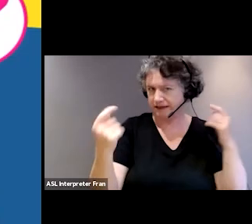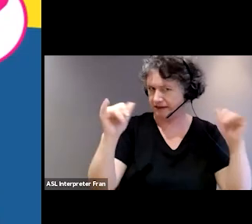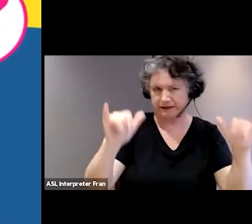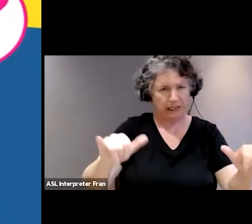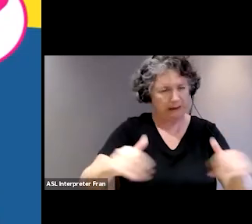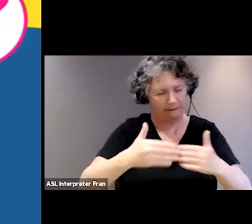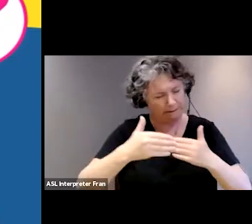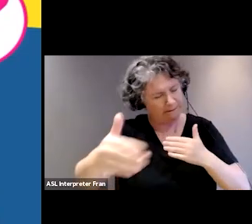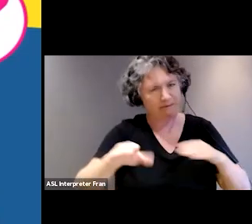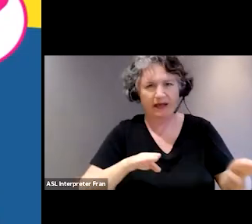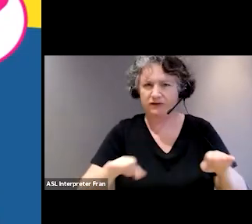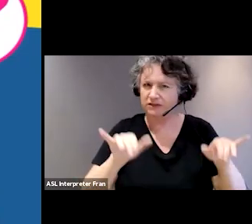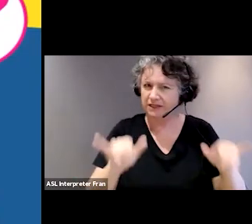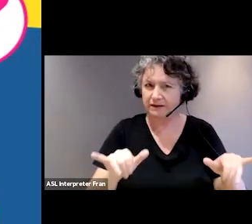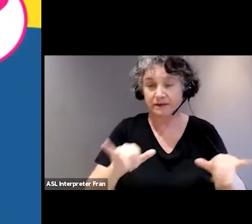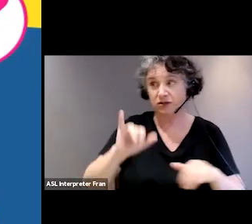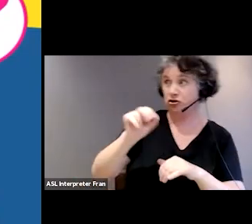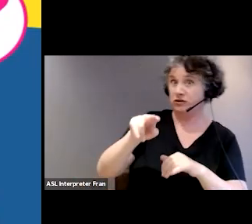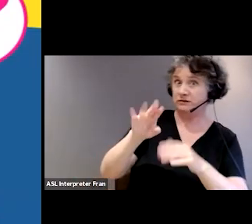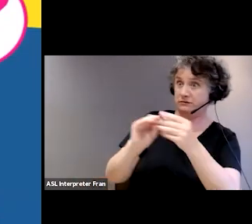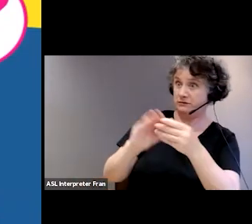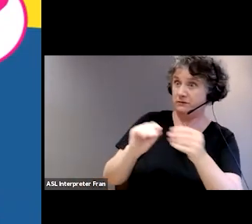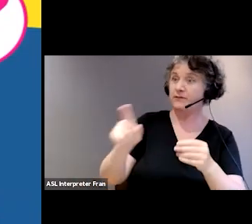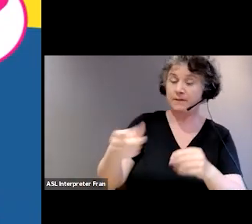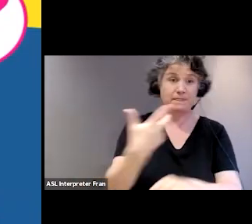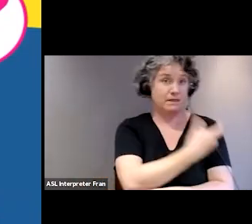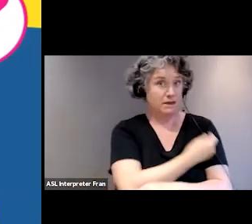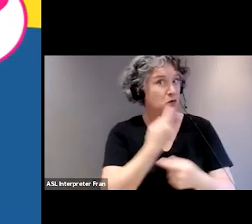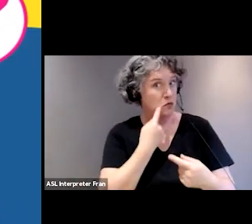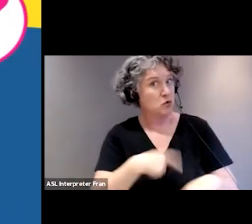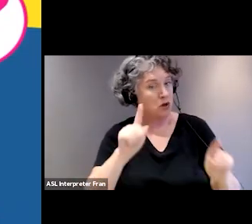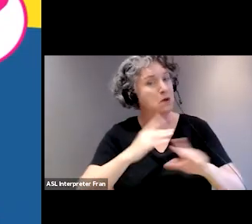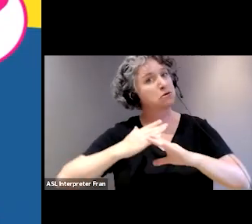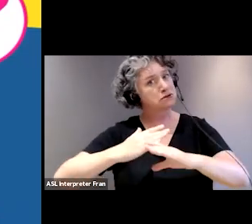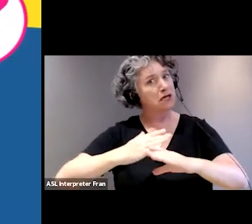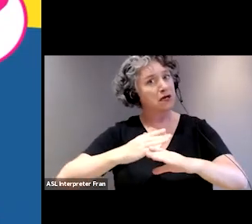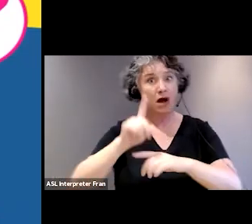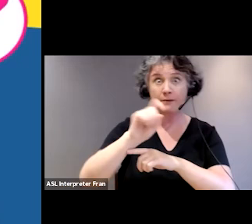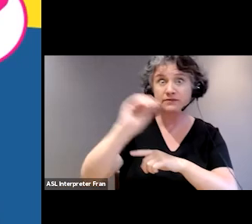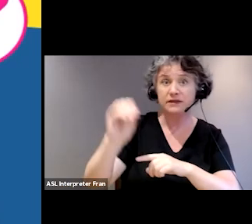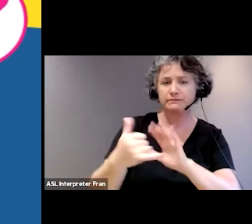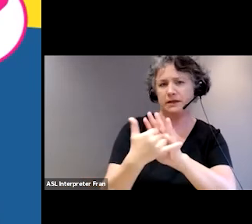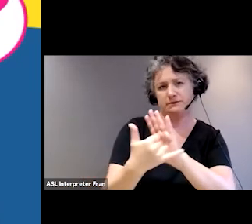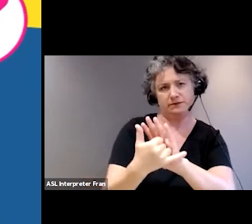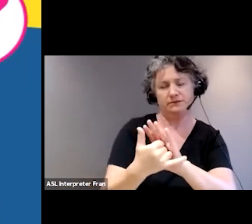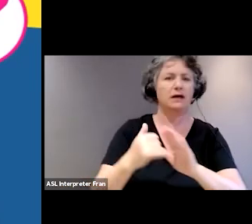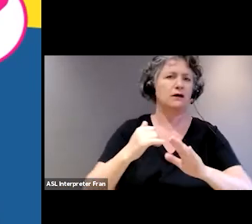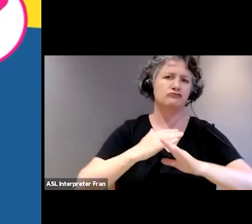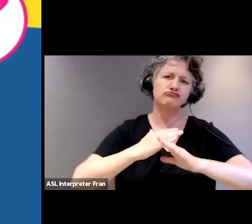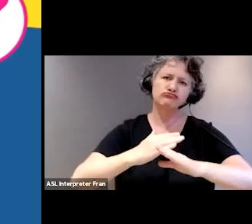So another question we get often from